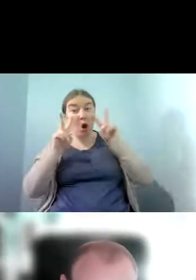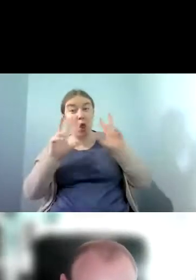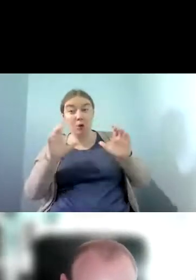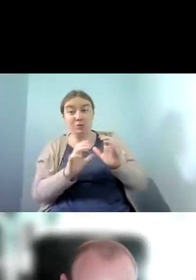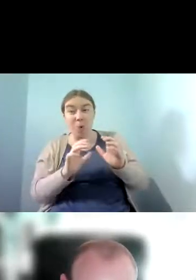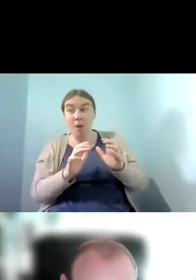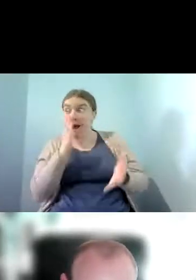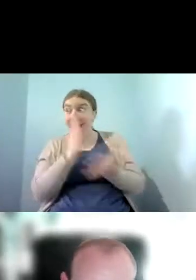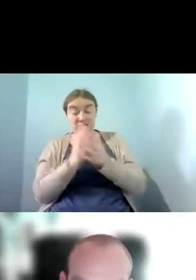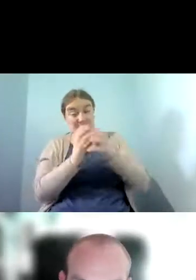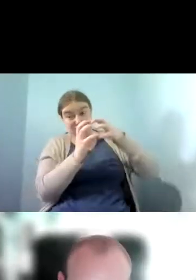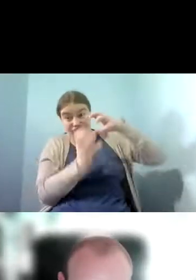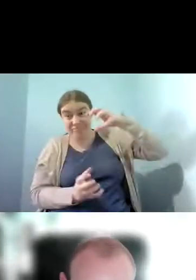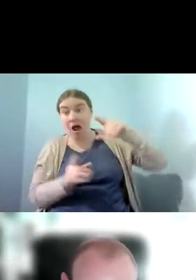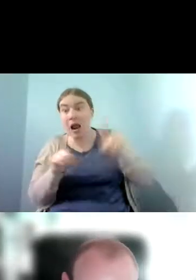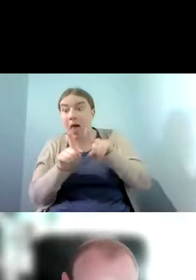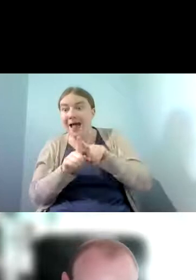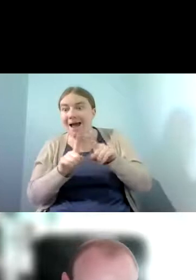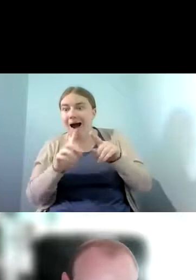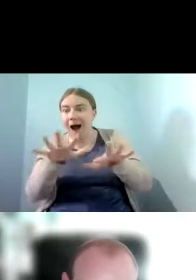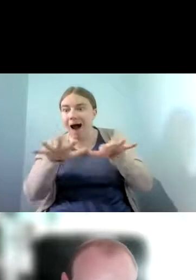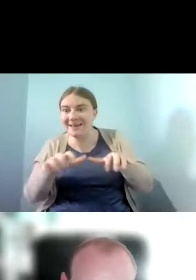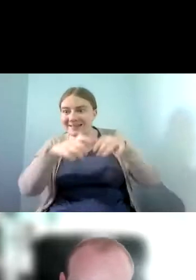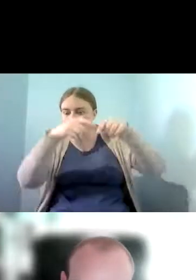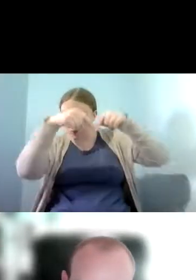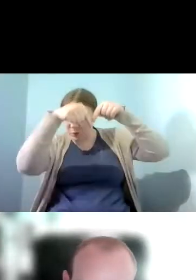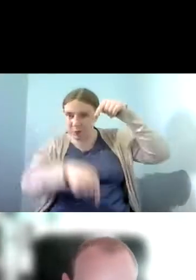um with much more below the bed level this is to ensure that they're big